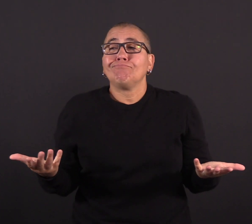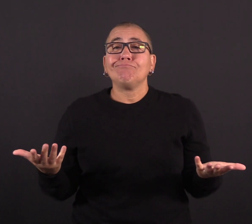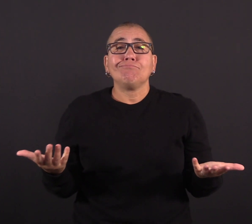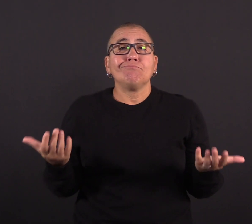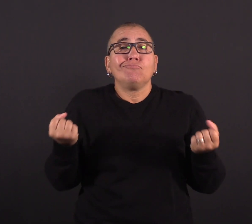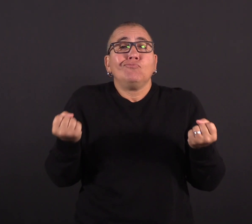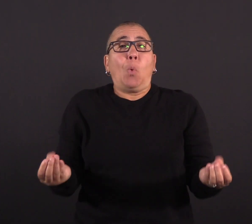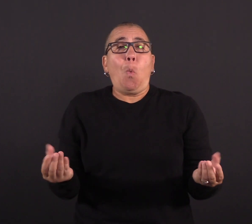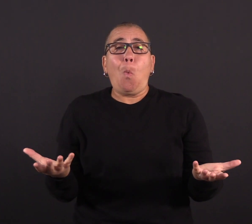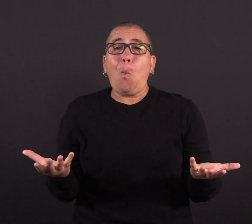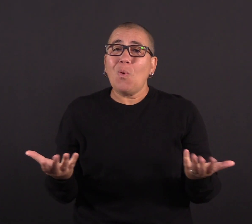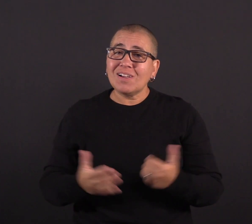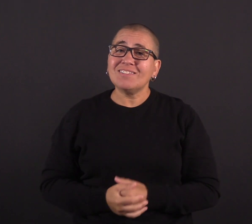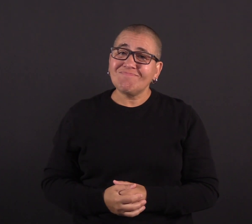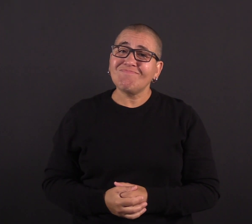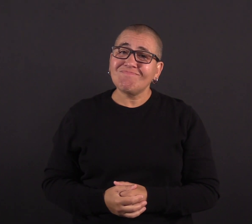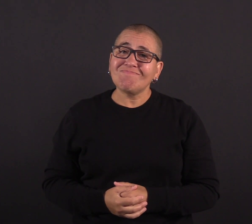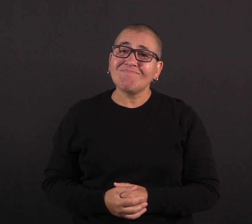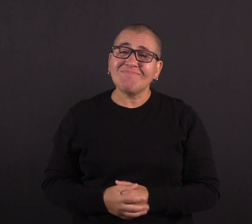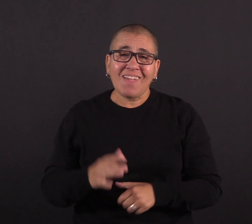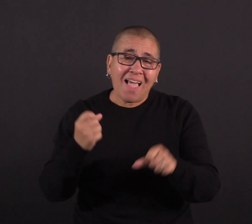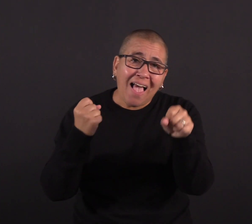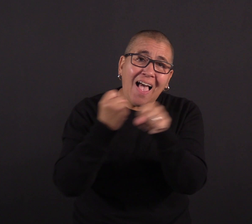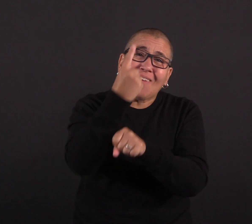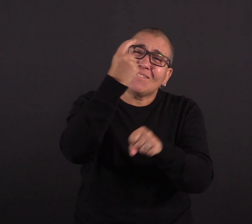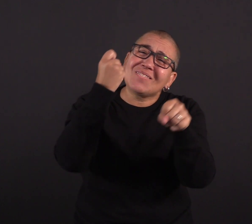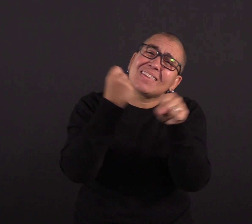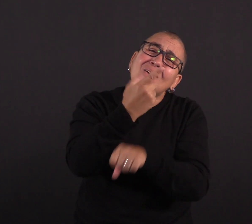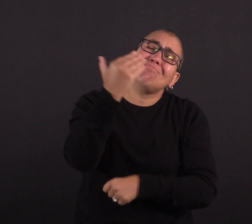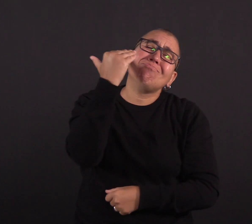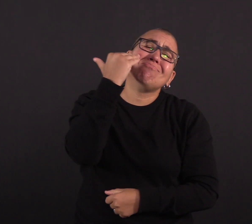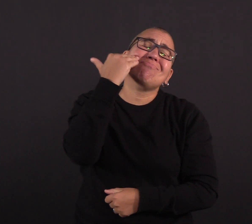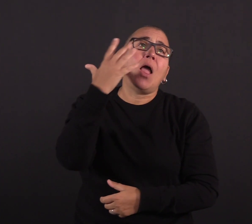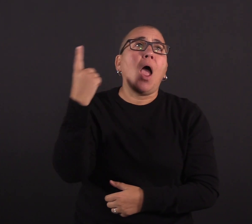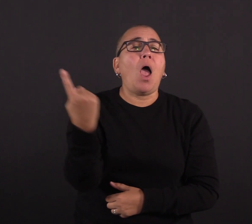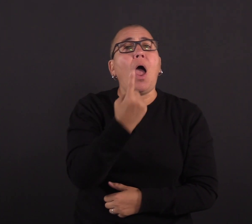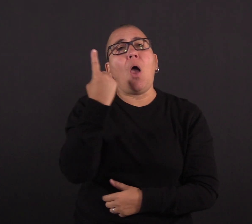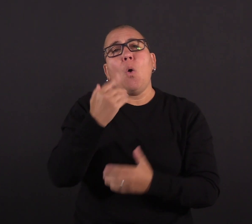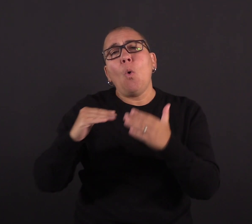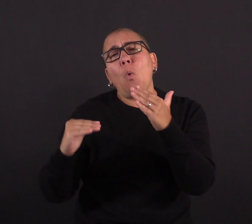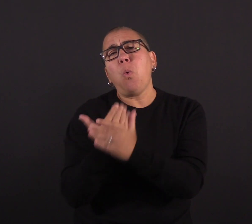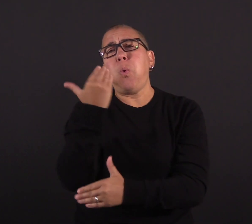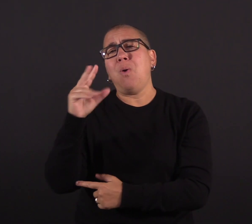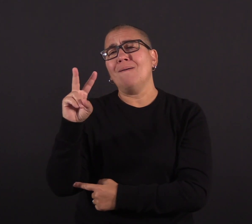following a predictable pattern the nation has been through ever year of the pandemic.